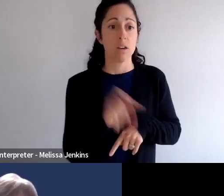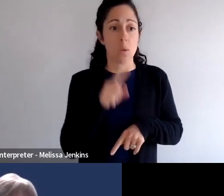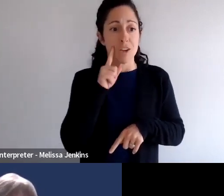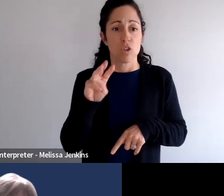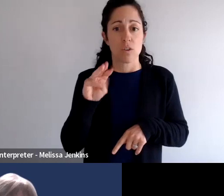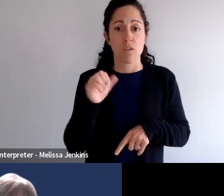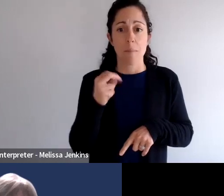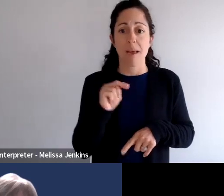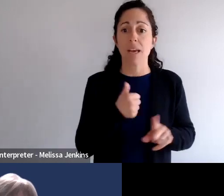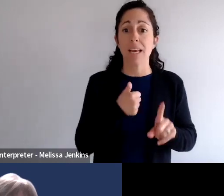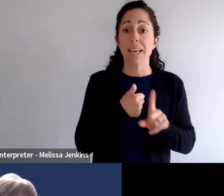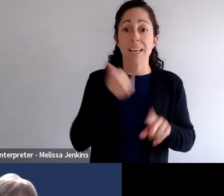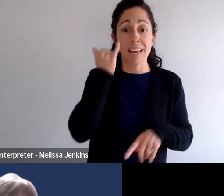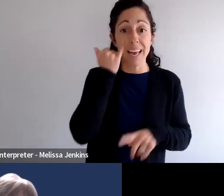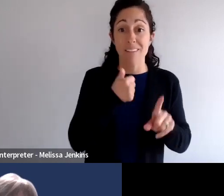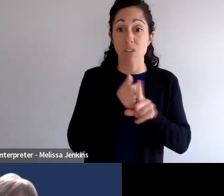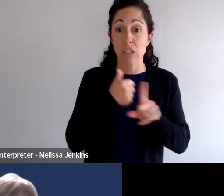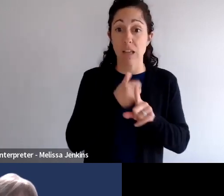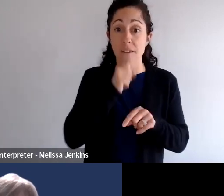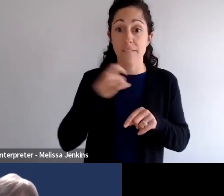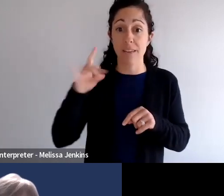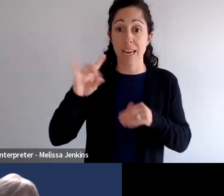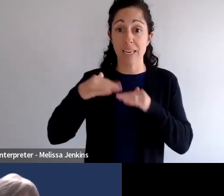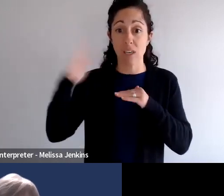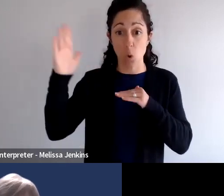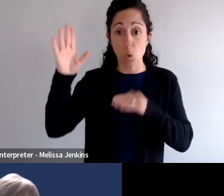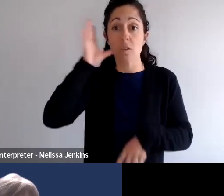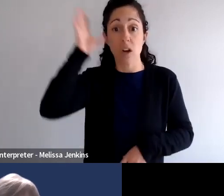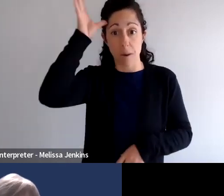are not a minor and your parents are still living should you get them to put in their information?"